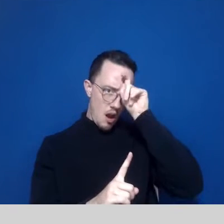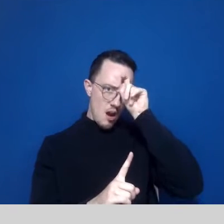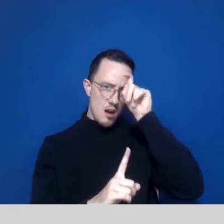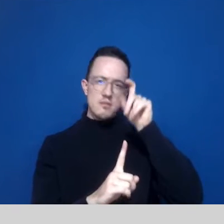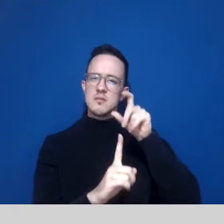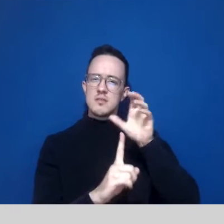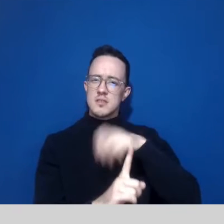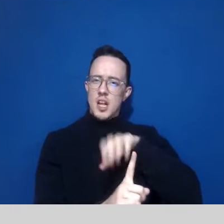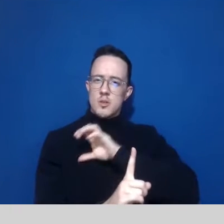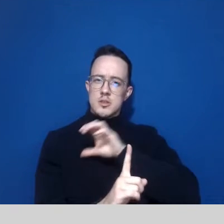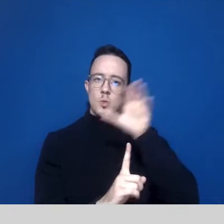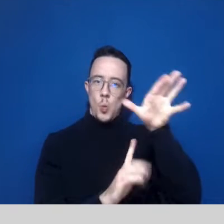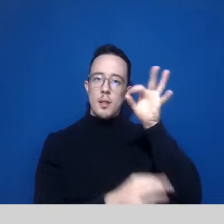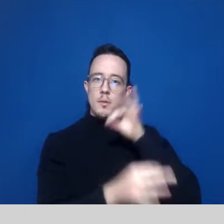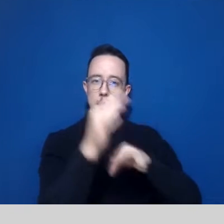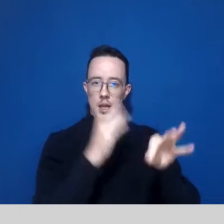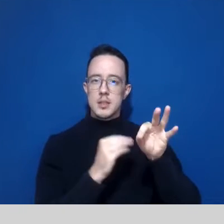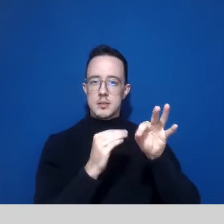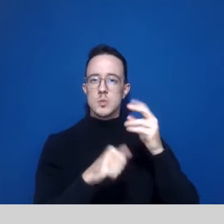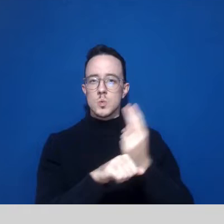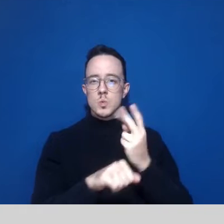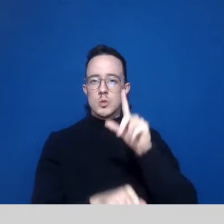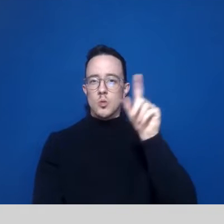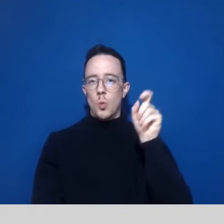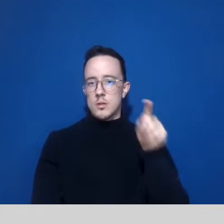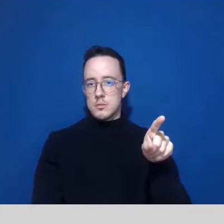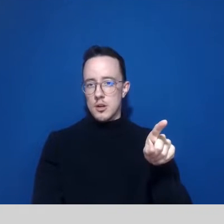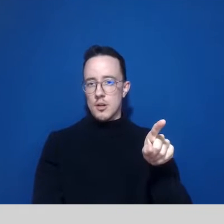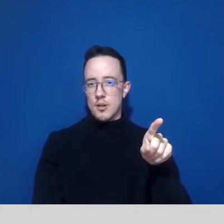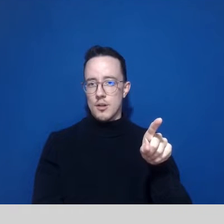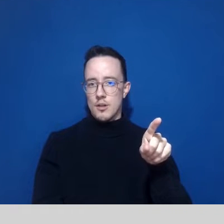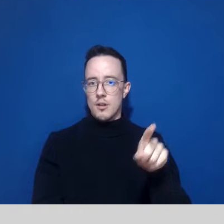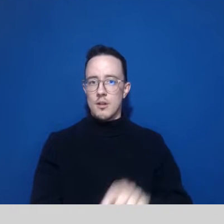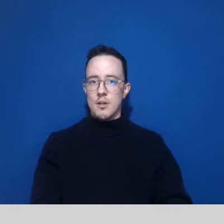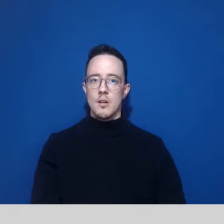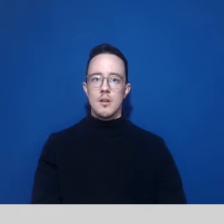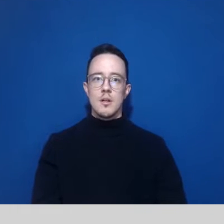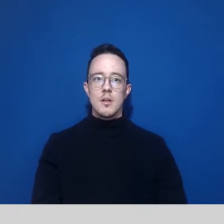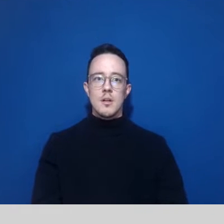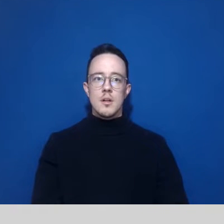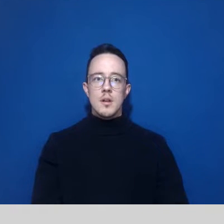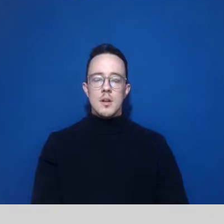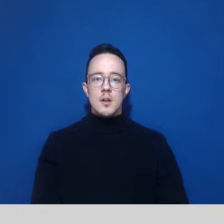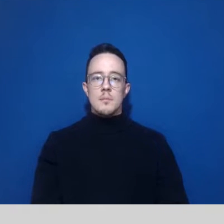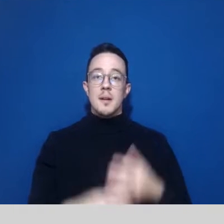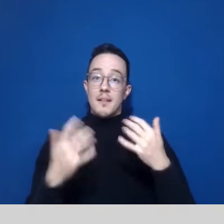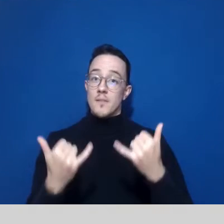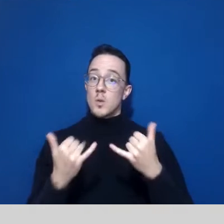You can, using collects, you can define another replacement.